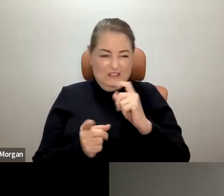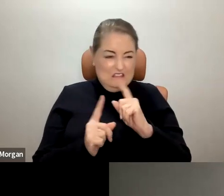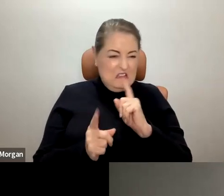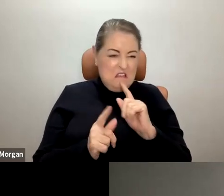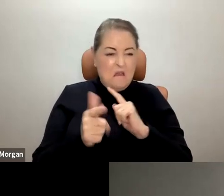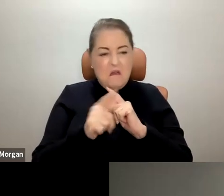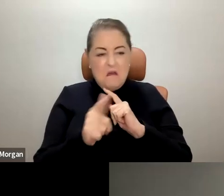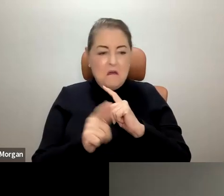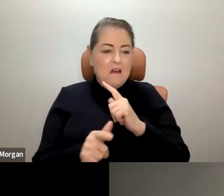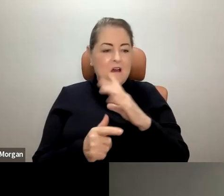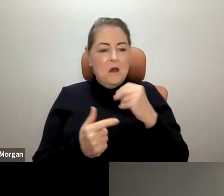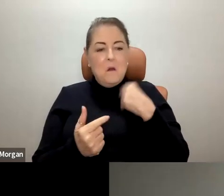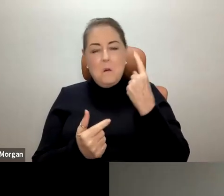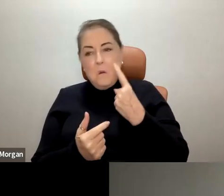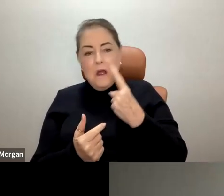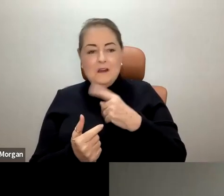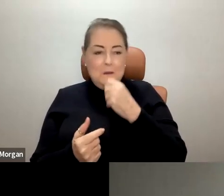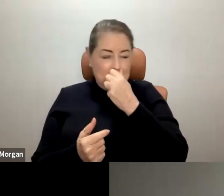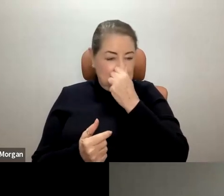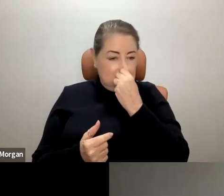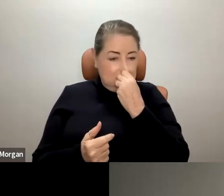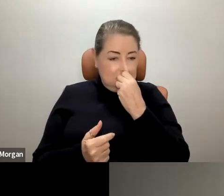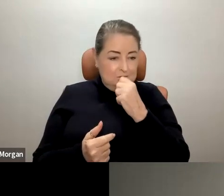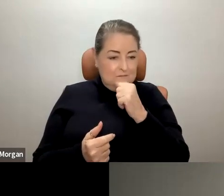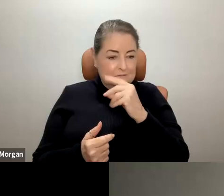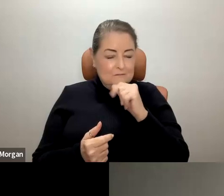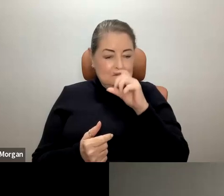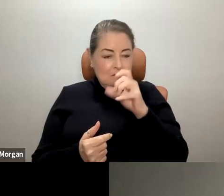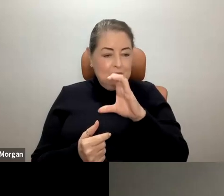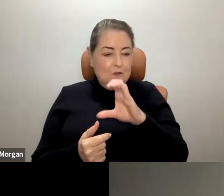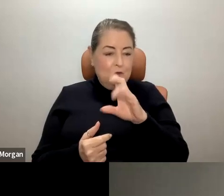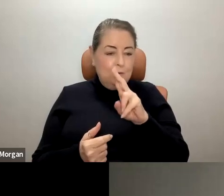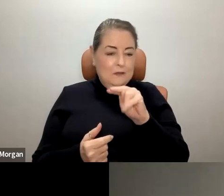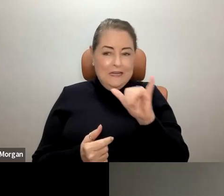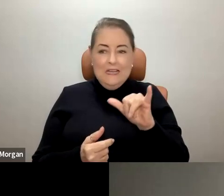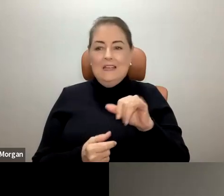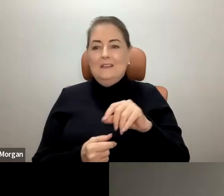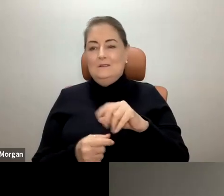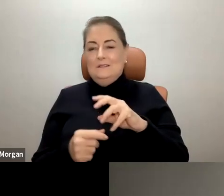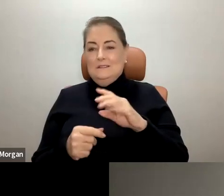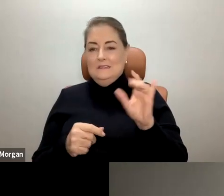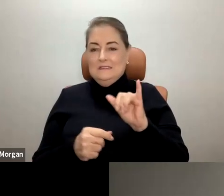people saying like, Oh, I wonder if, if CUNY has access to Deque in the same way.